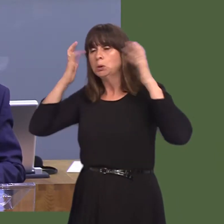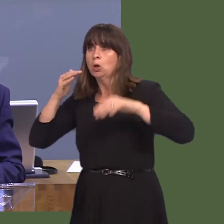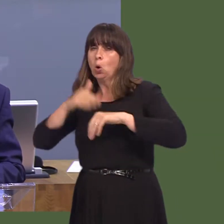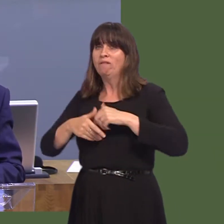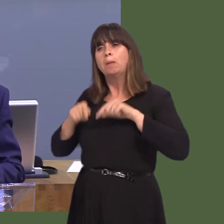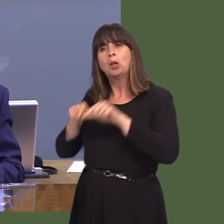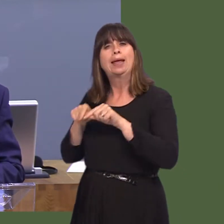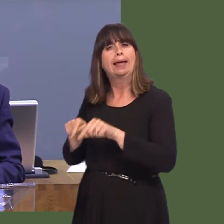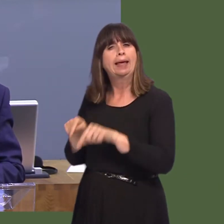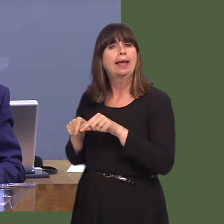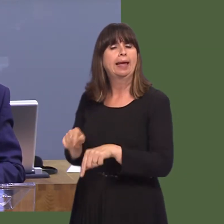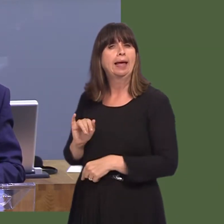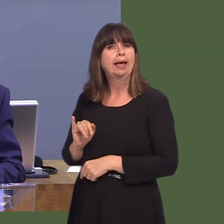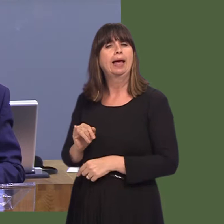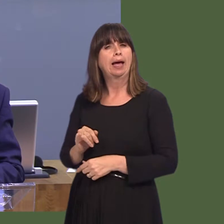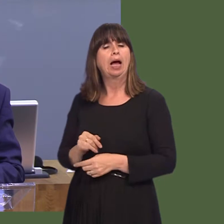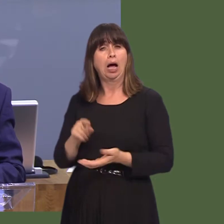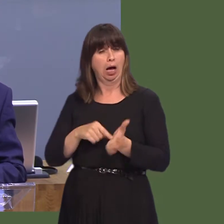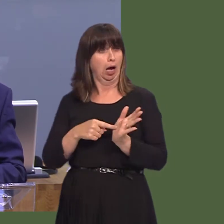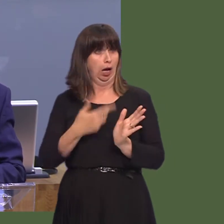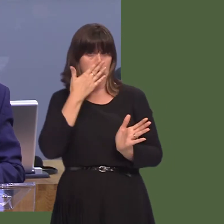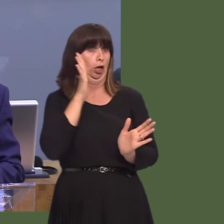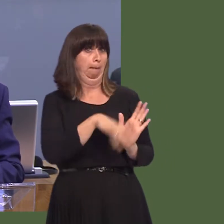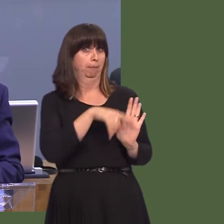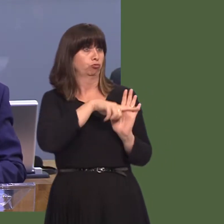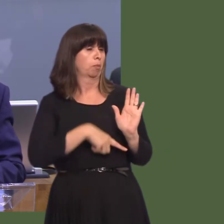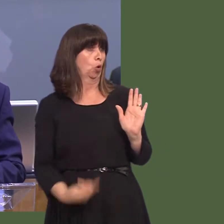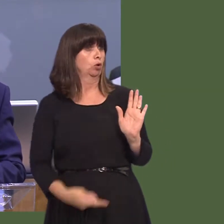First Minister, in light of this damning report, can you tell us what immediate action the